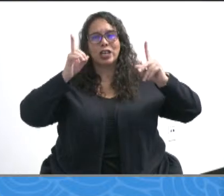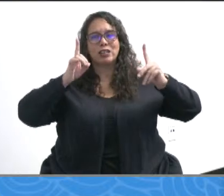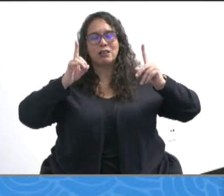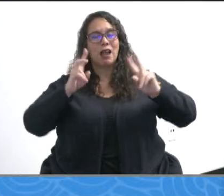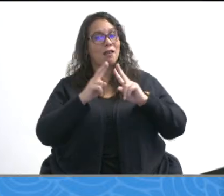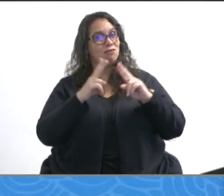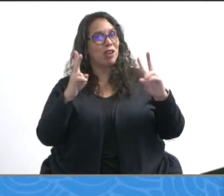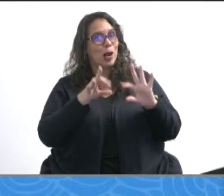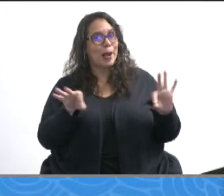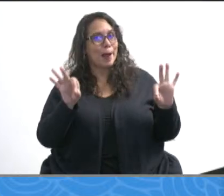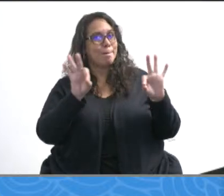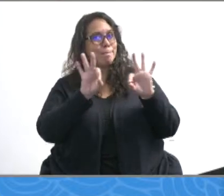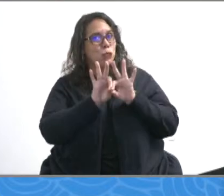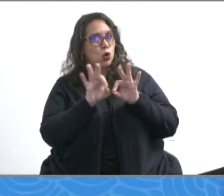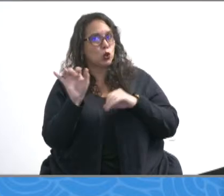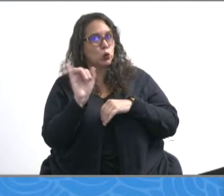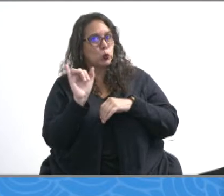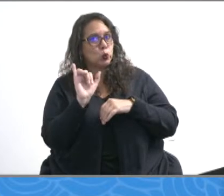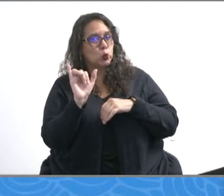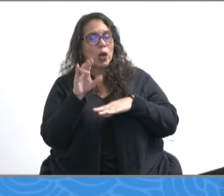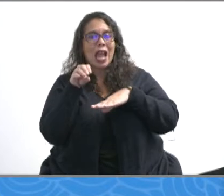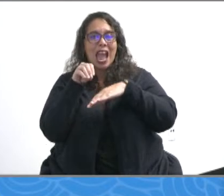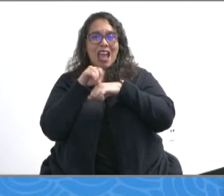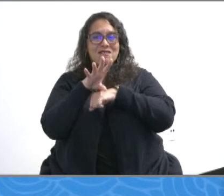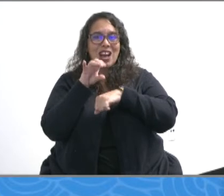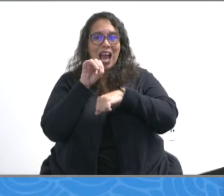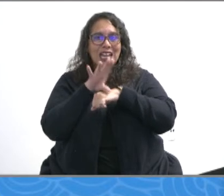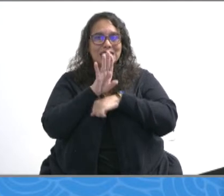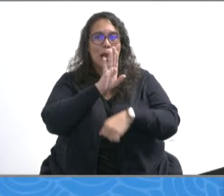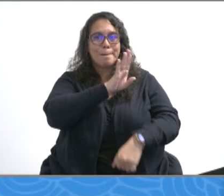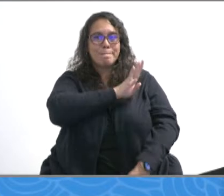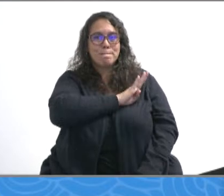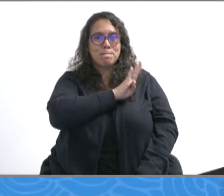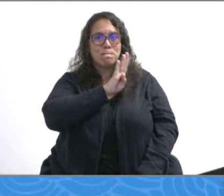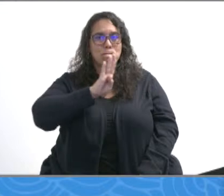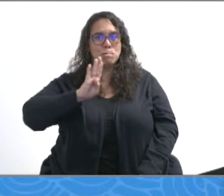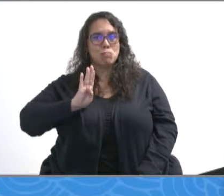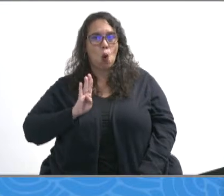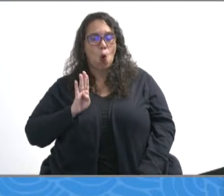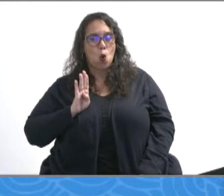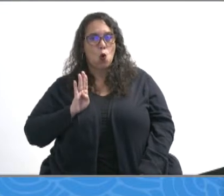of advising our board of education on any matters related to parental involvement